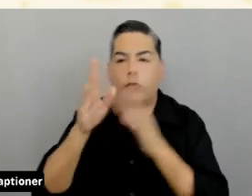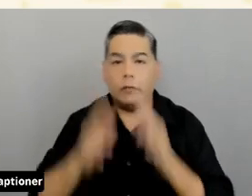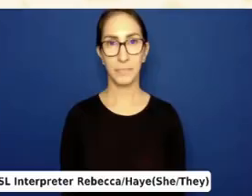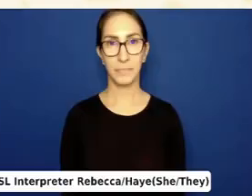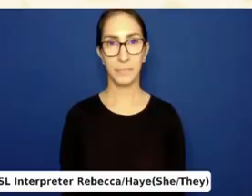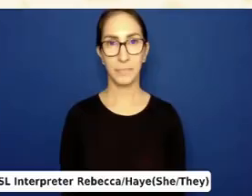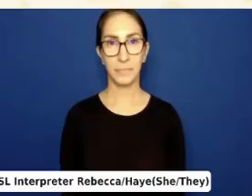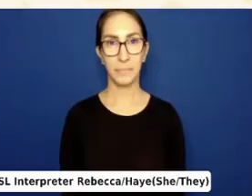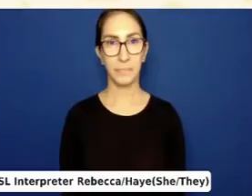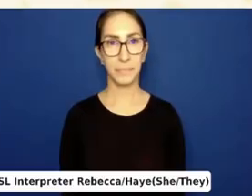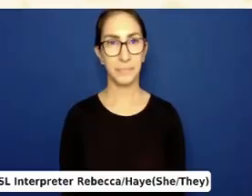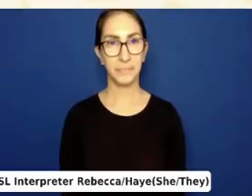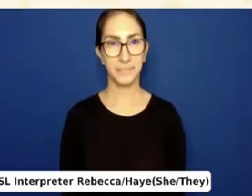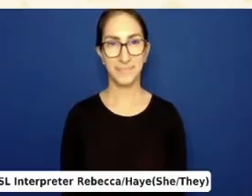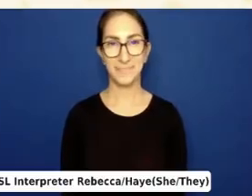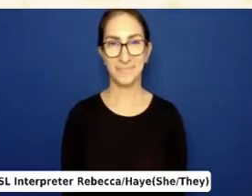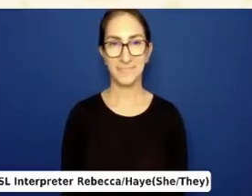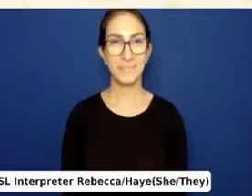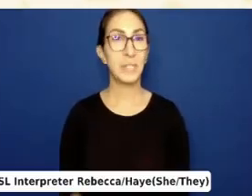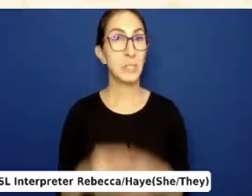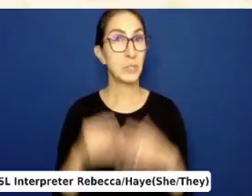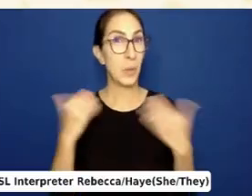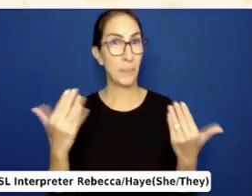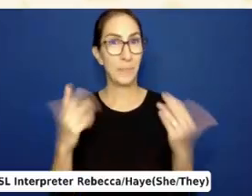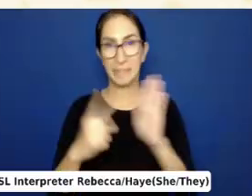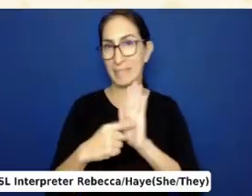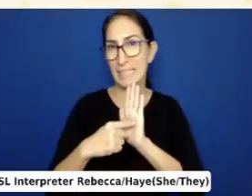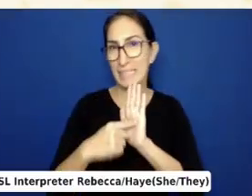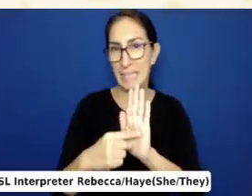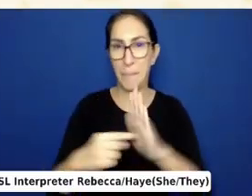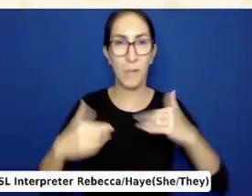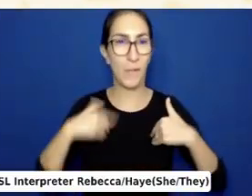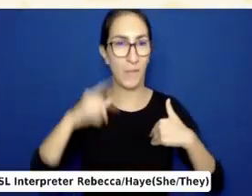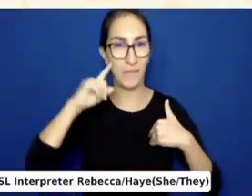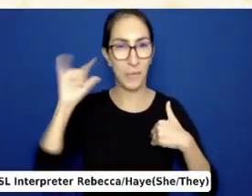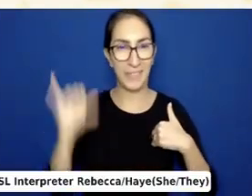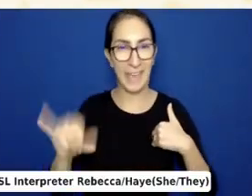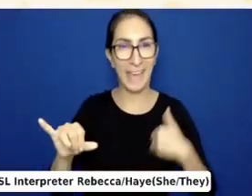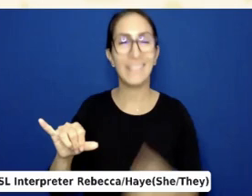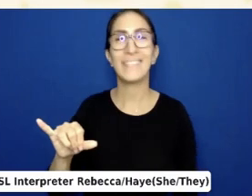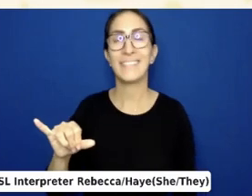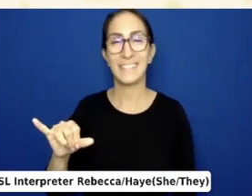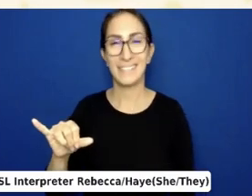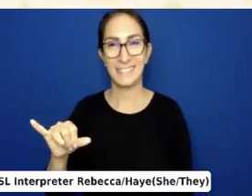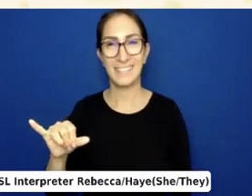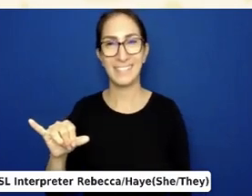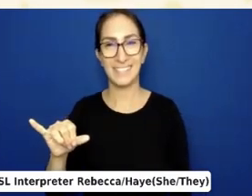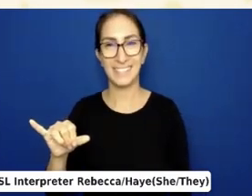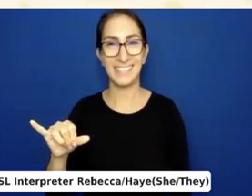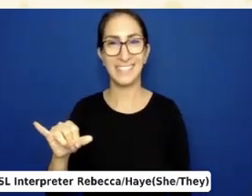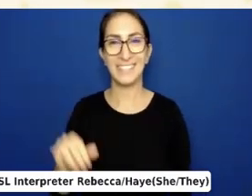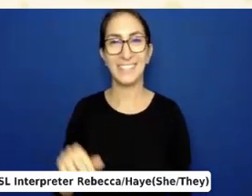I have for an example for that, and this is a really good scenario.